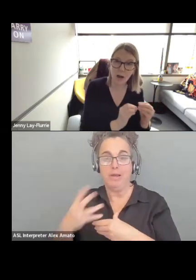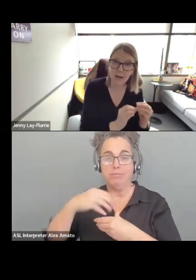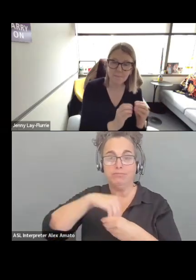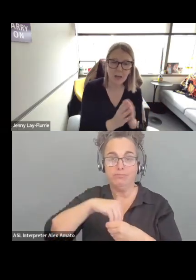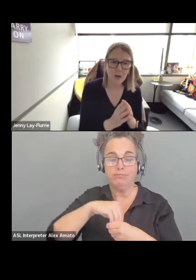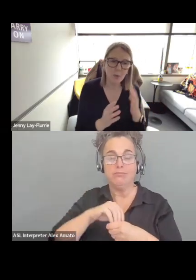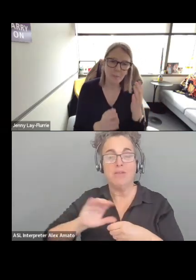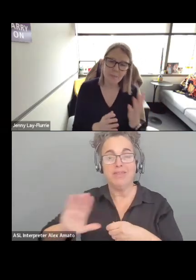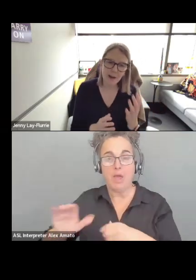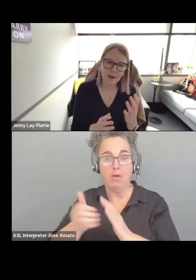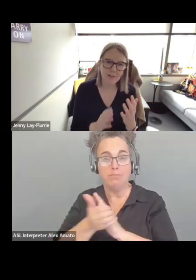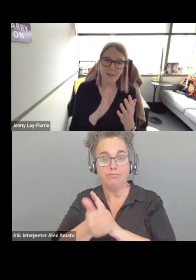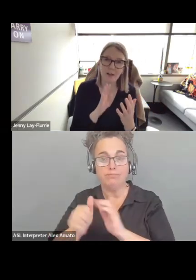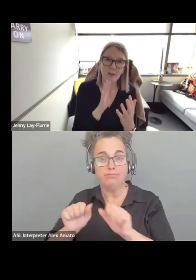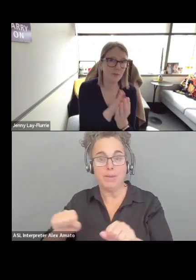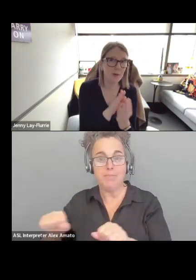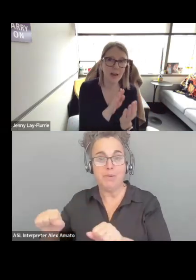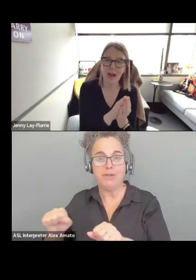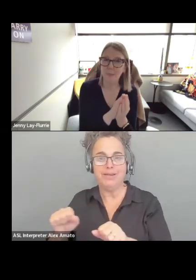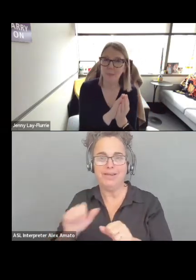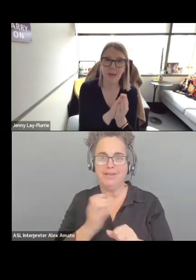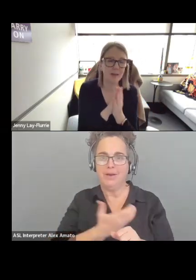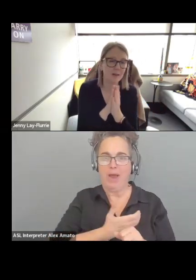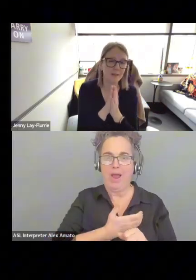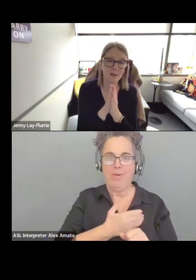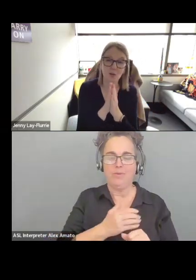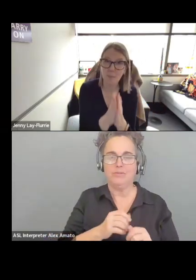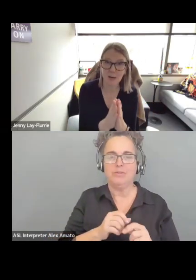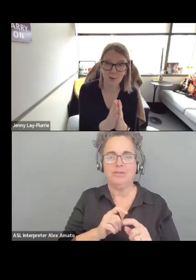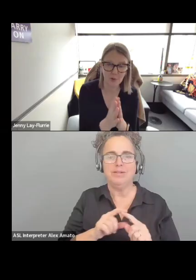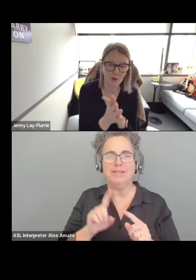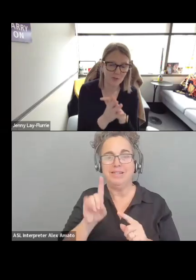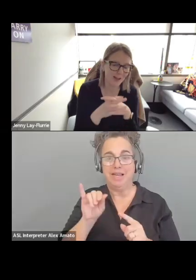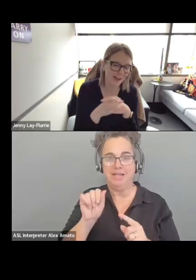Why? Well, Be My Eyes is another free app. It is not Microsoft.